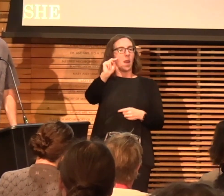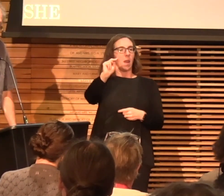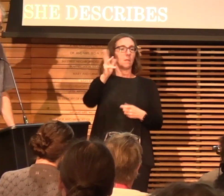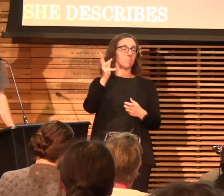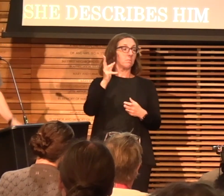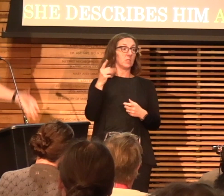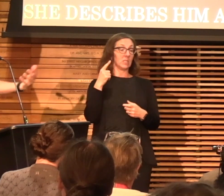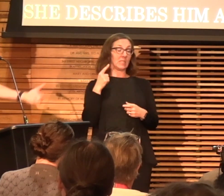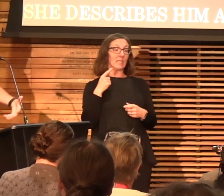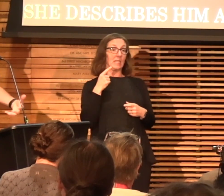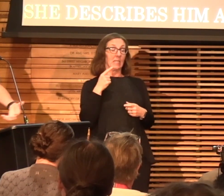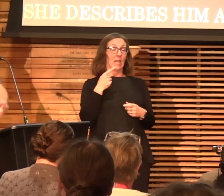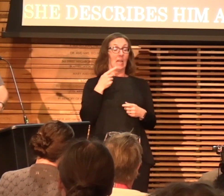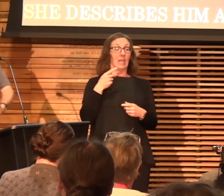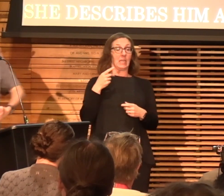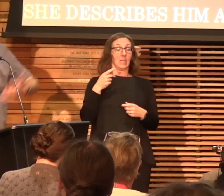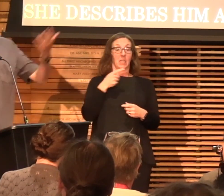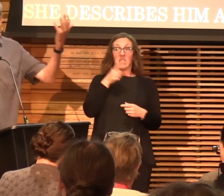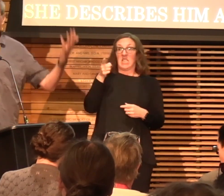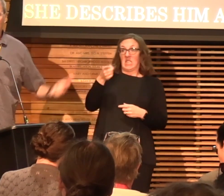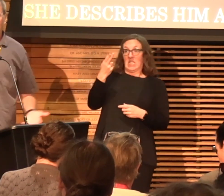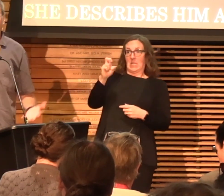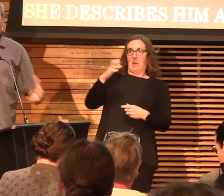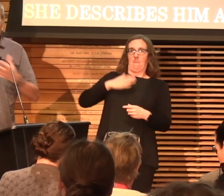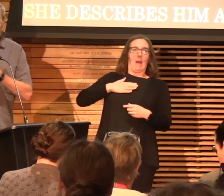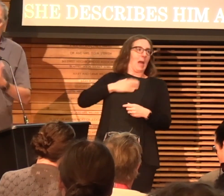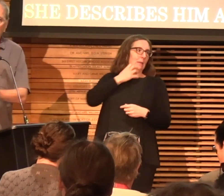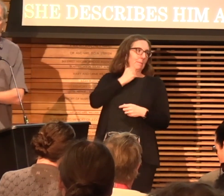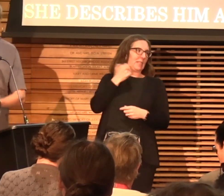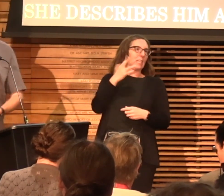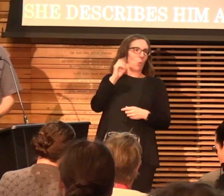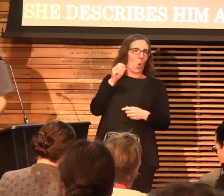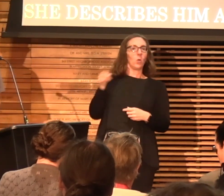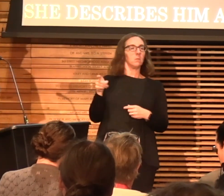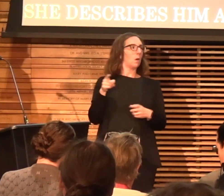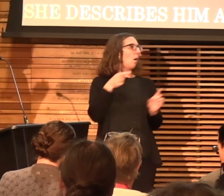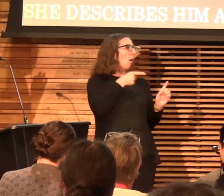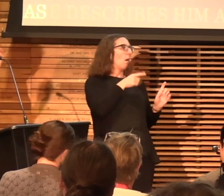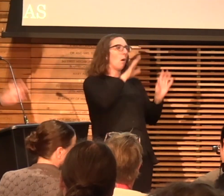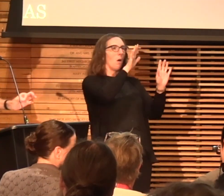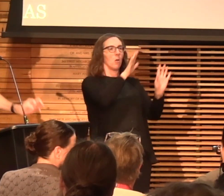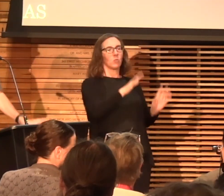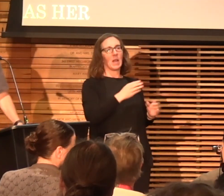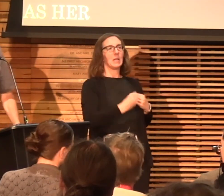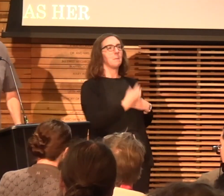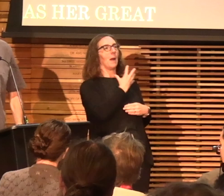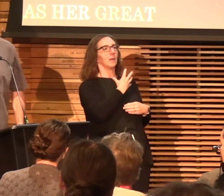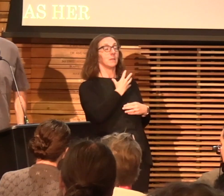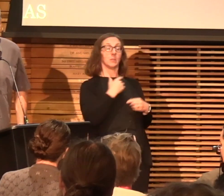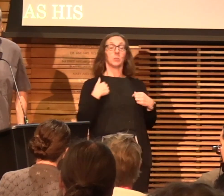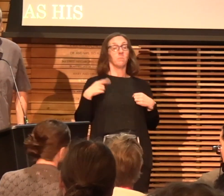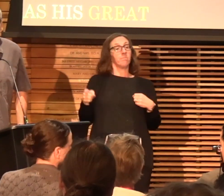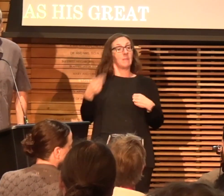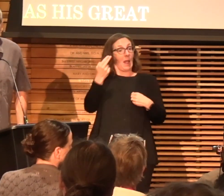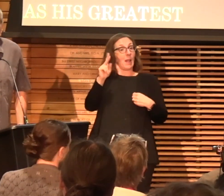He describes her as his greatest inspiration. So they have a mutual admiration society. She goes to the ball in Harlem